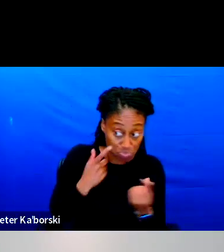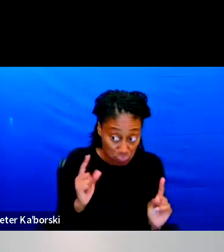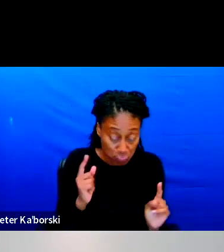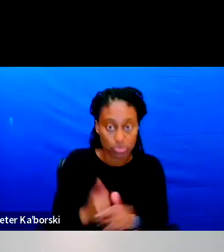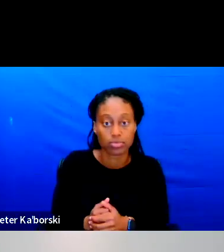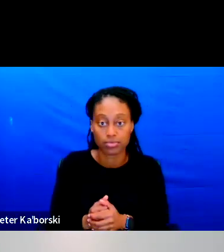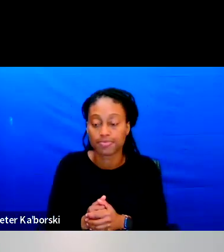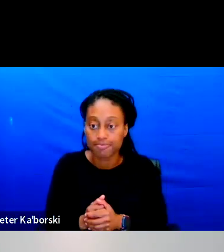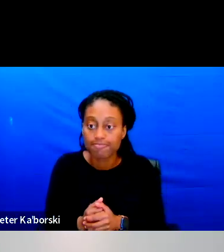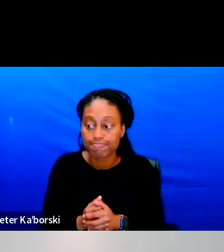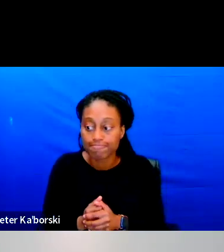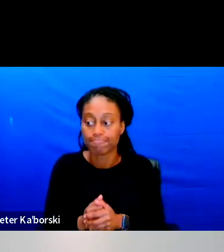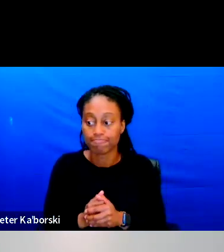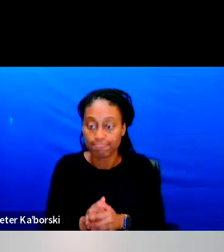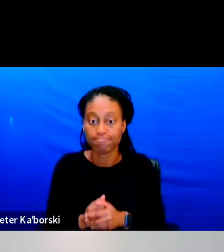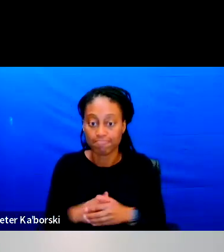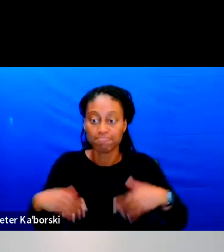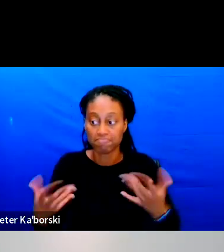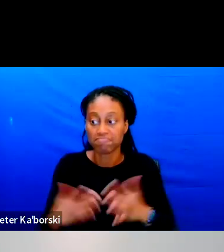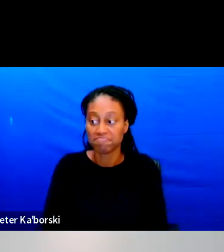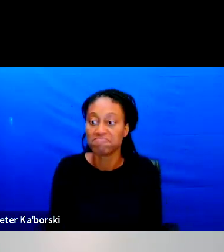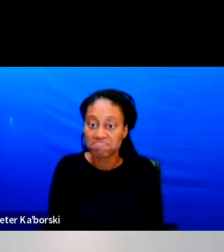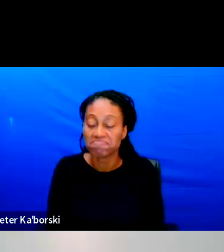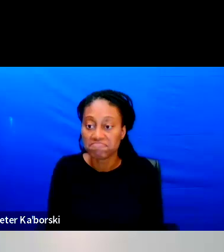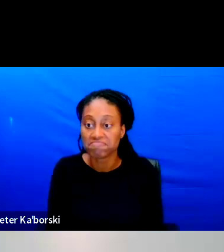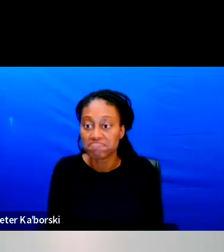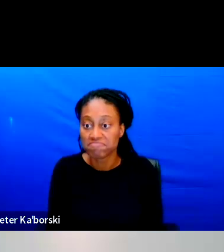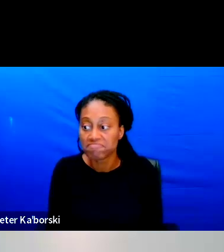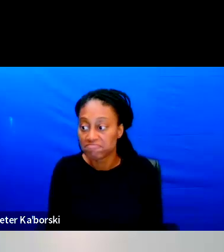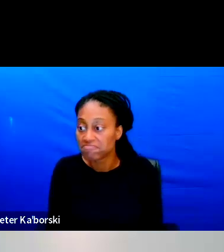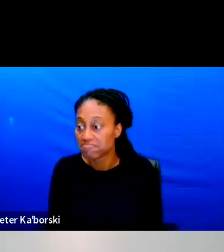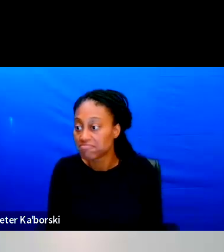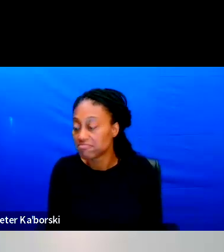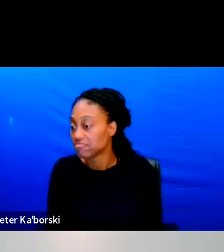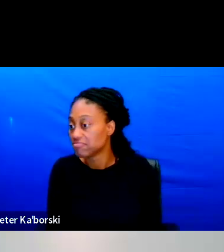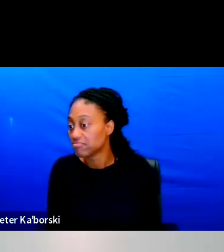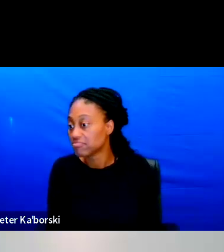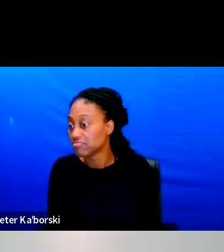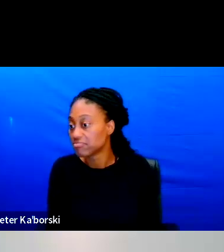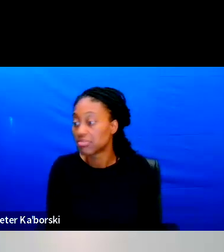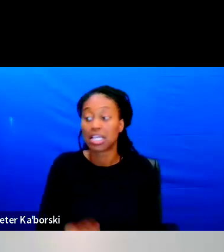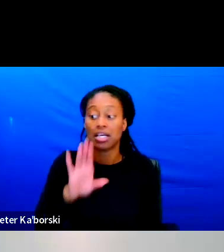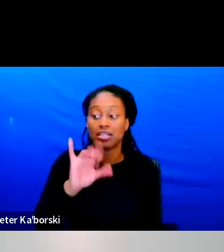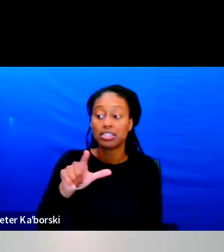Kyle Kleist: No! Kyle Kleist: Don't Kyle Kleist: people put that we do so so sweet reminders. Yup